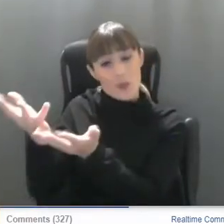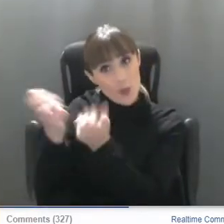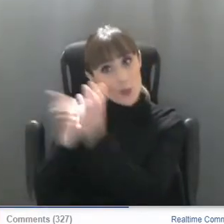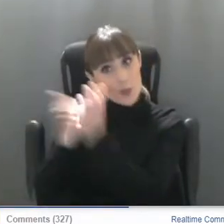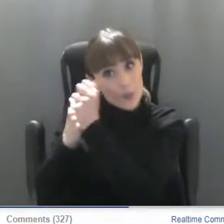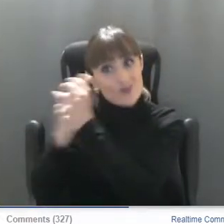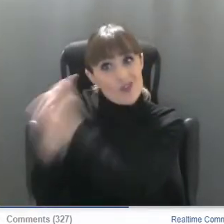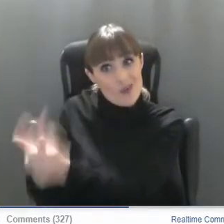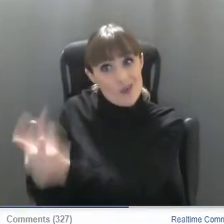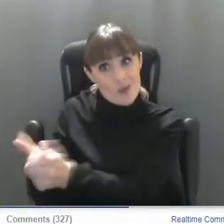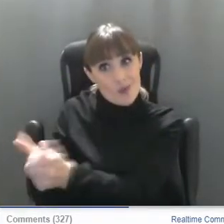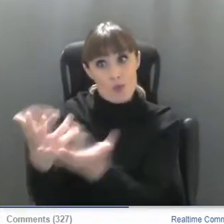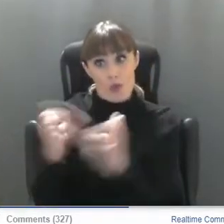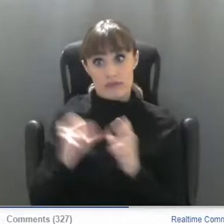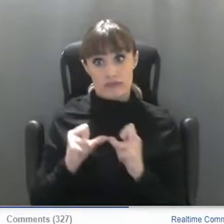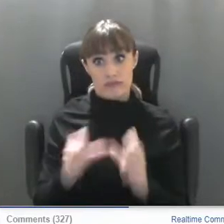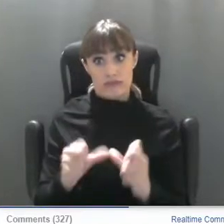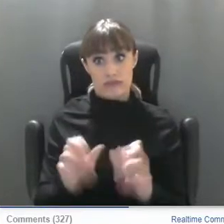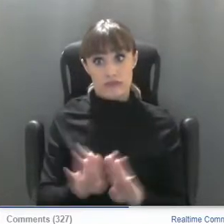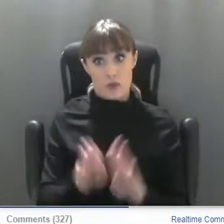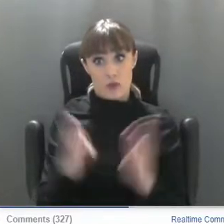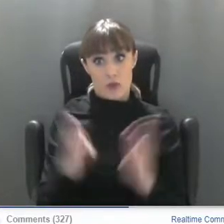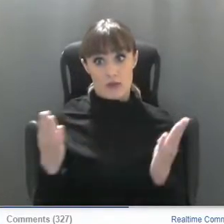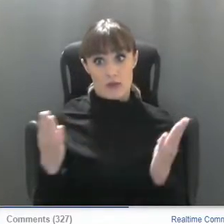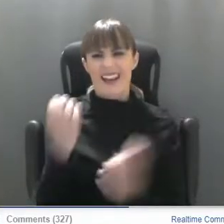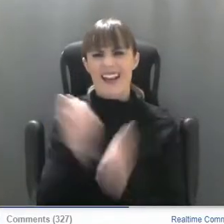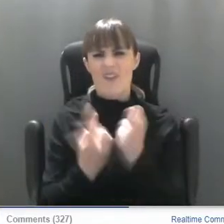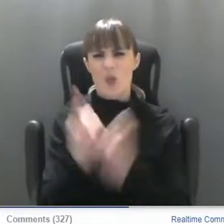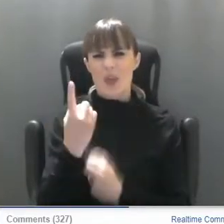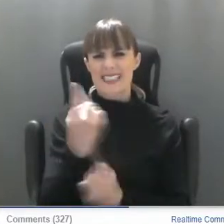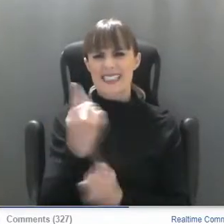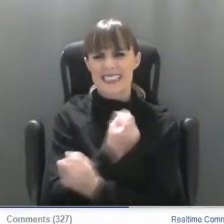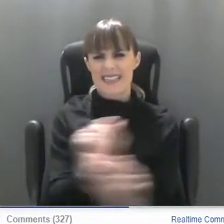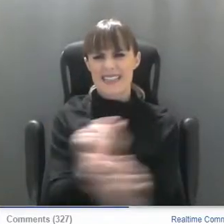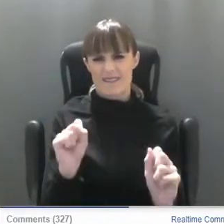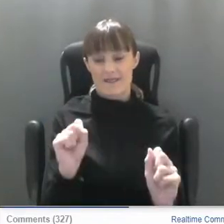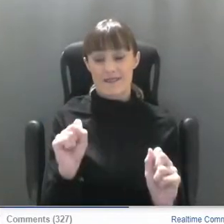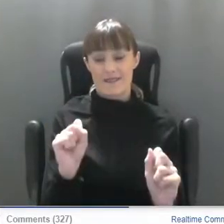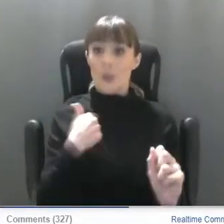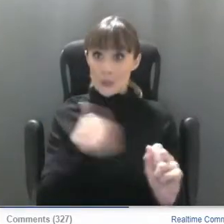want everybody to have a safe time. So, masks are strongly encouraged, but not